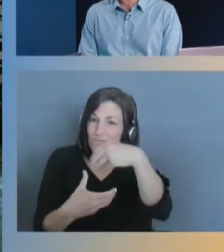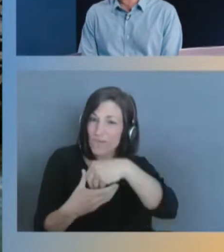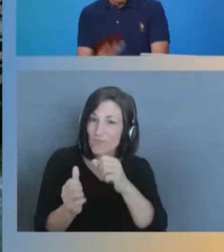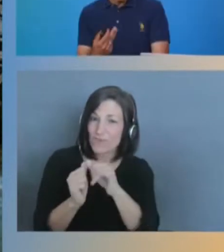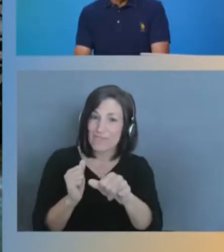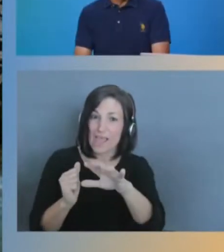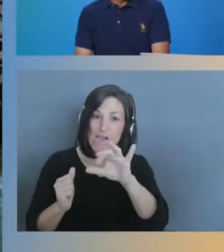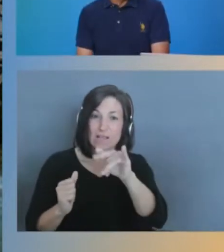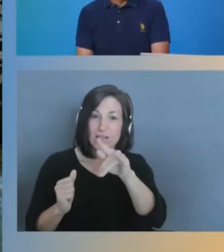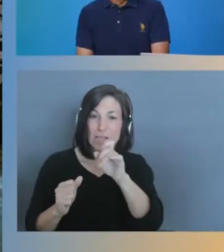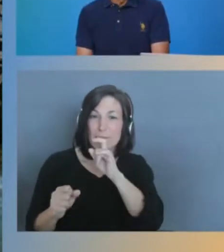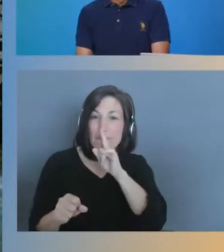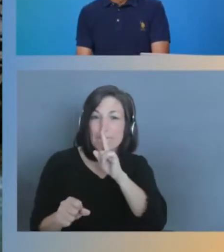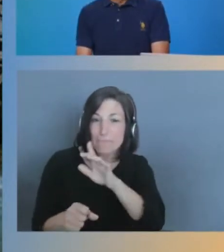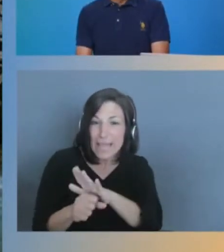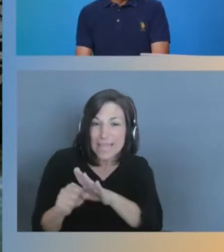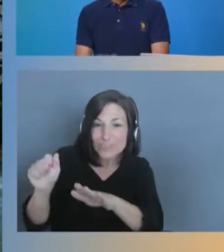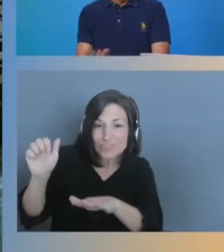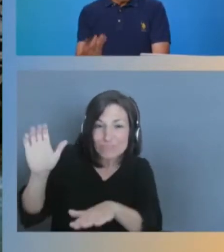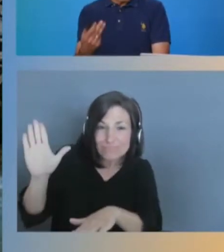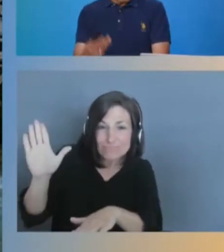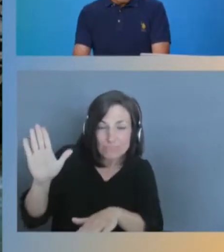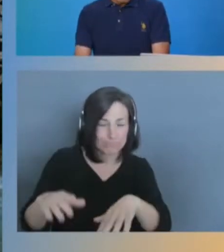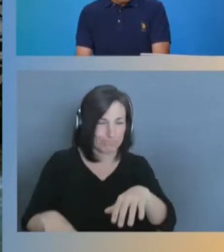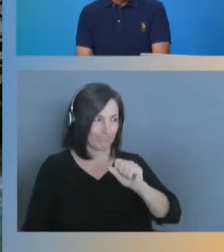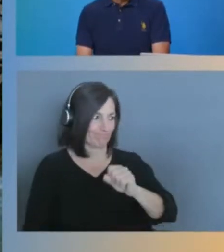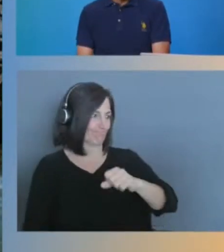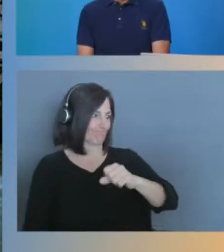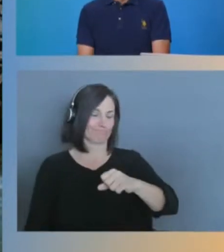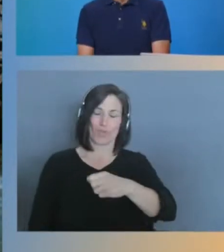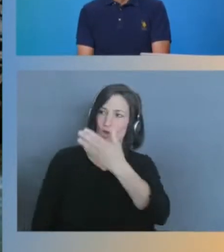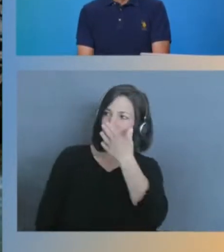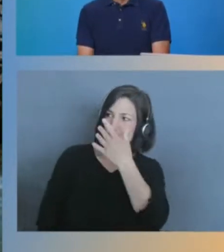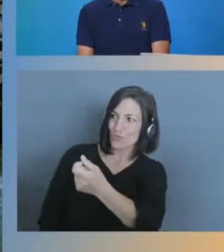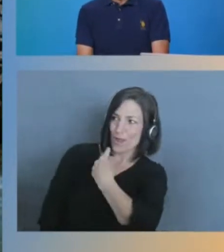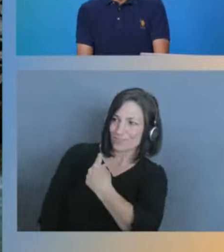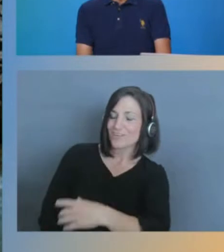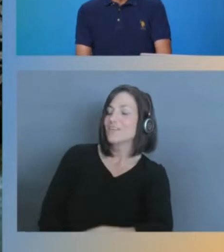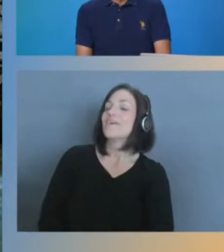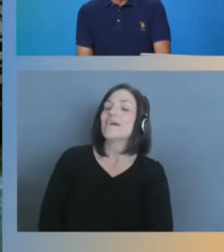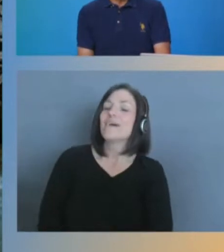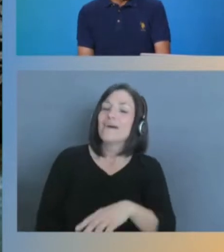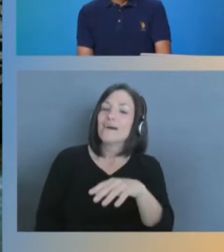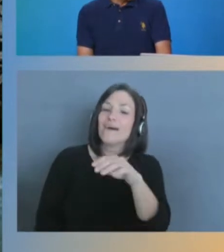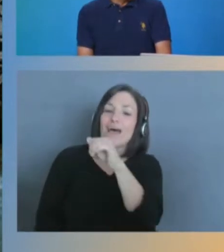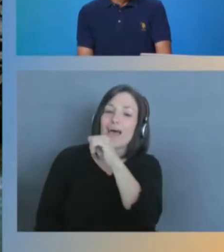Yeah. Good question, Art. So the thing is, Amazon is having a business not in a vacuum.